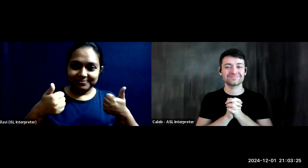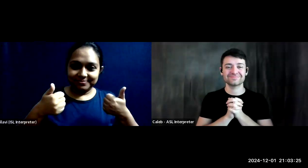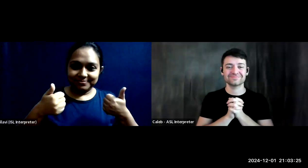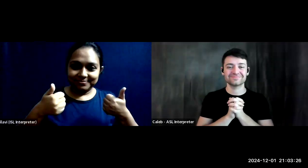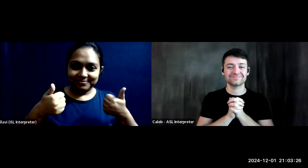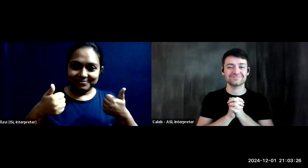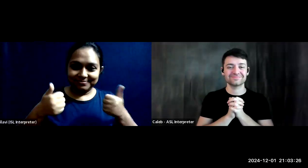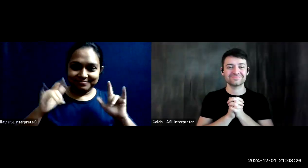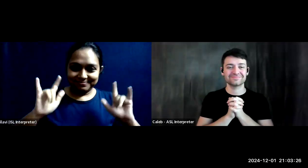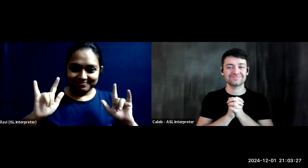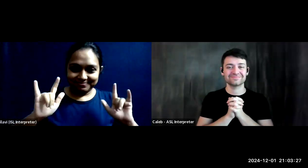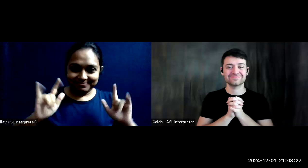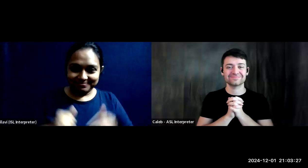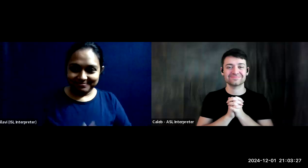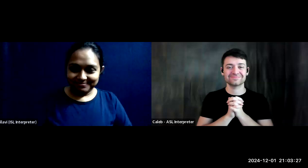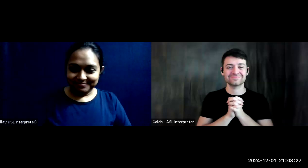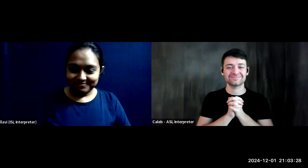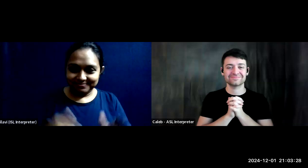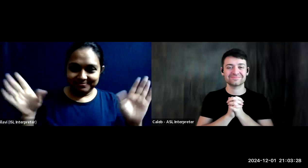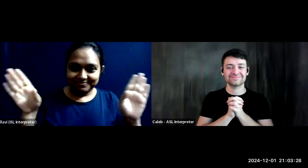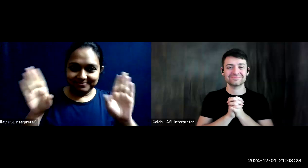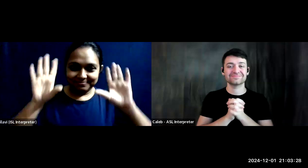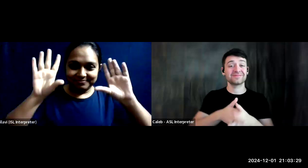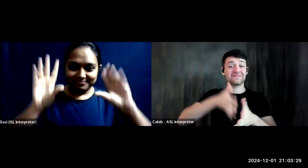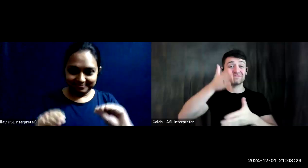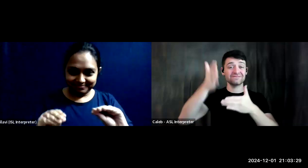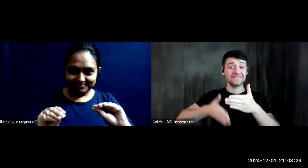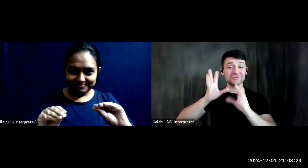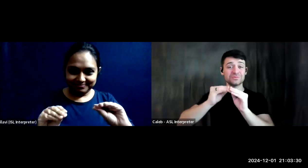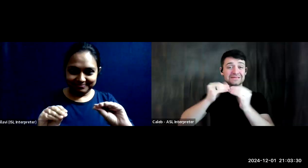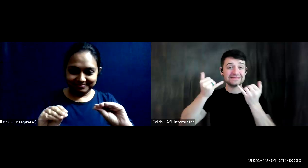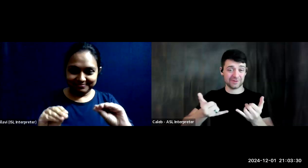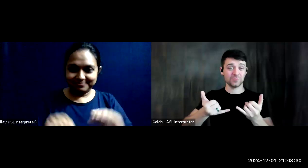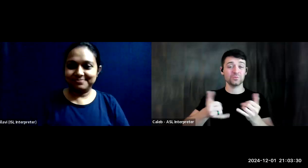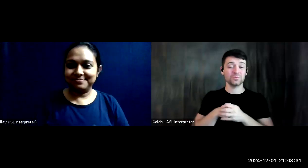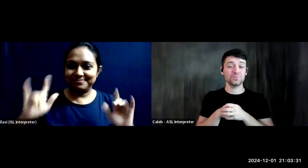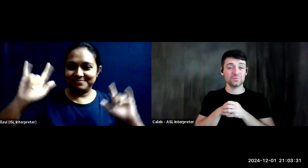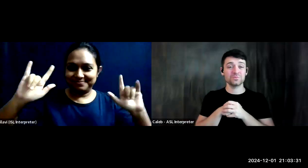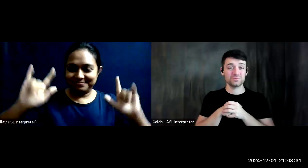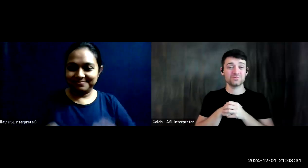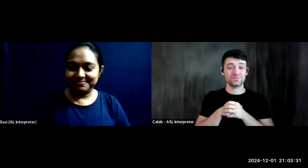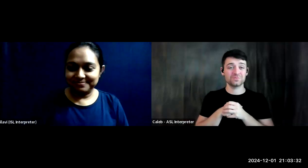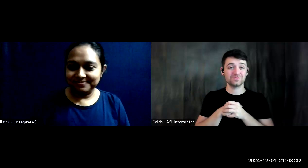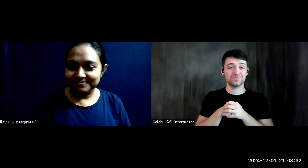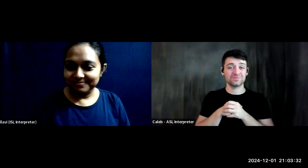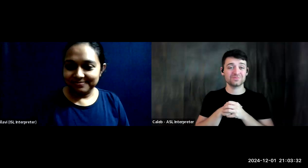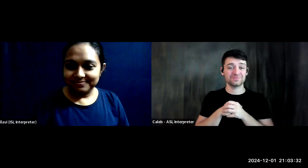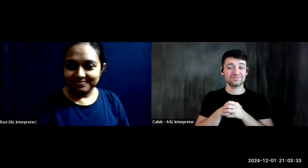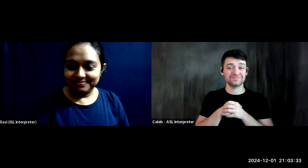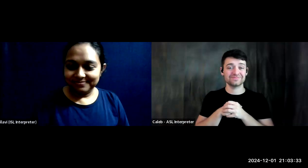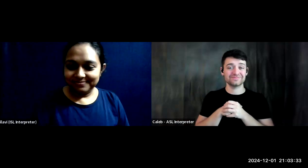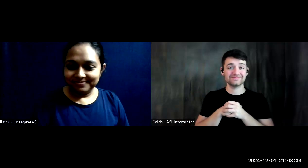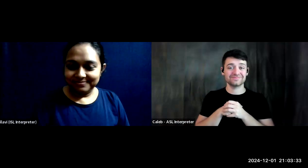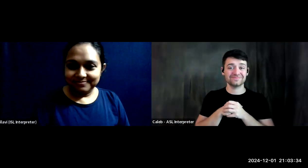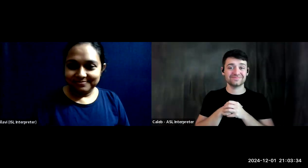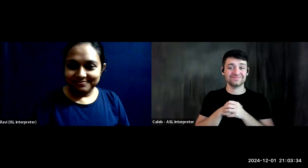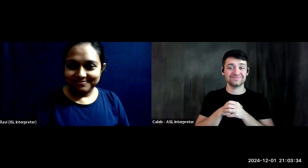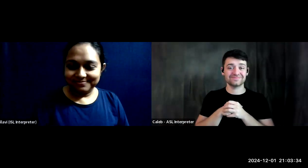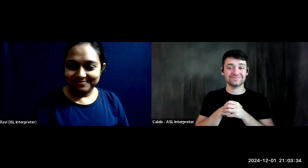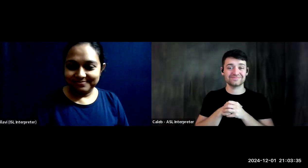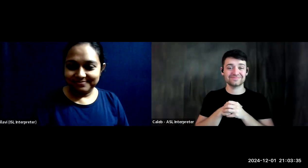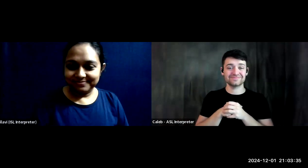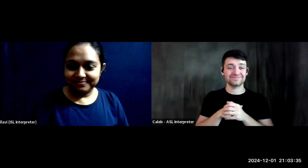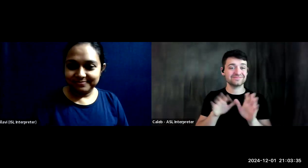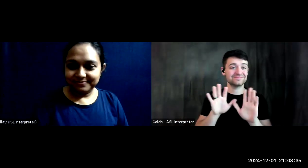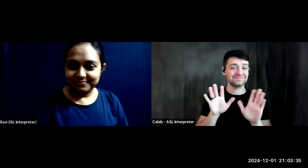[Geri speaking] I'm ending the meeting now.